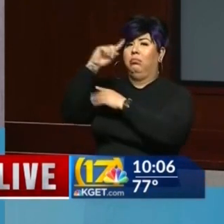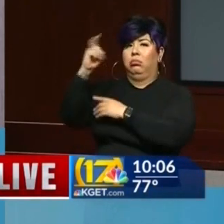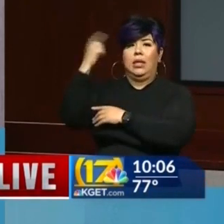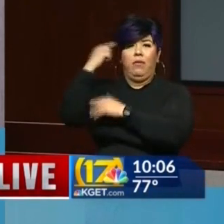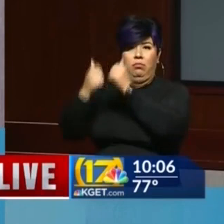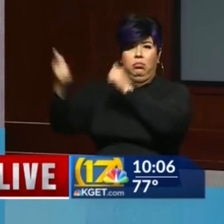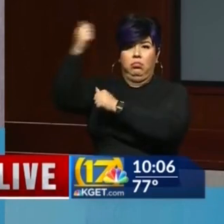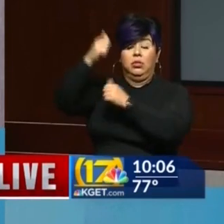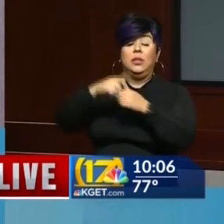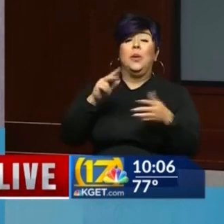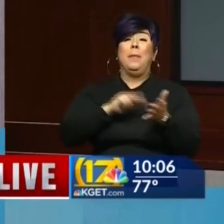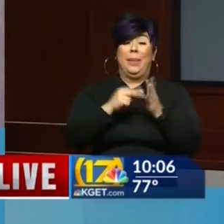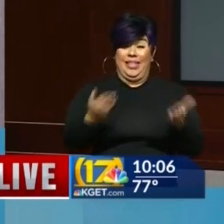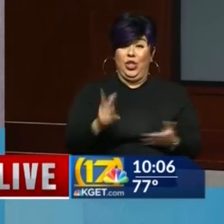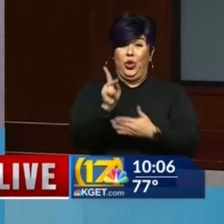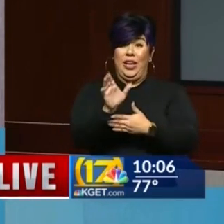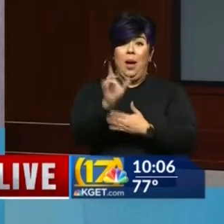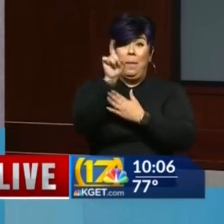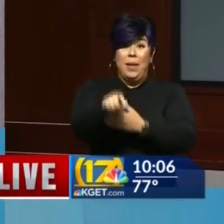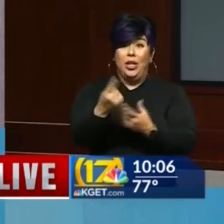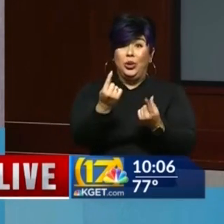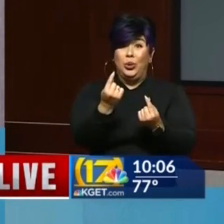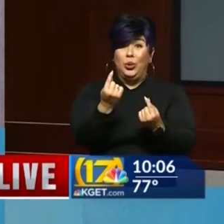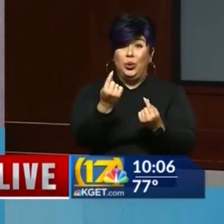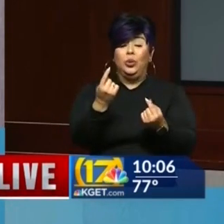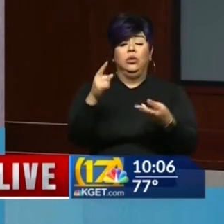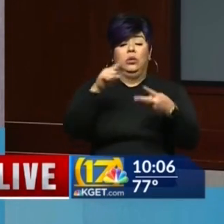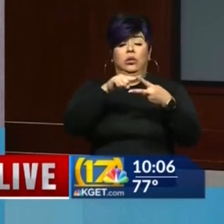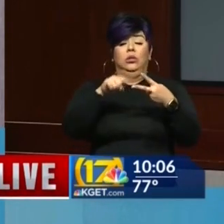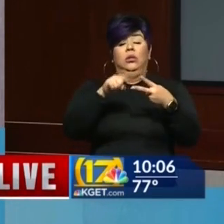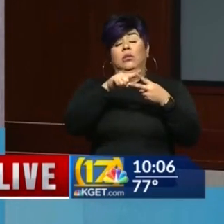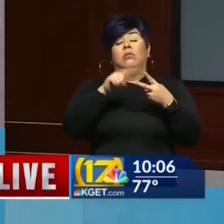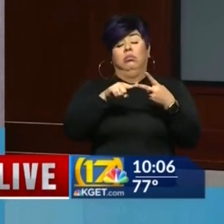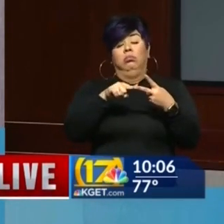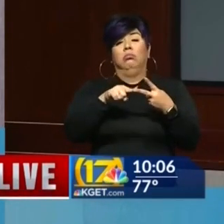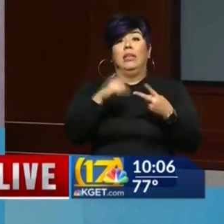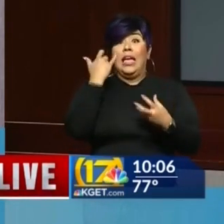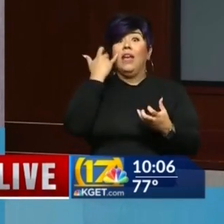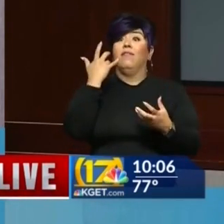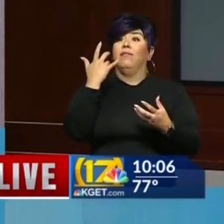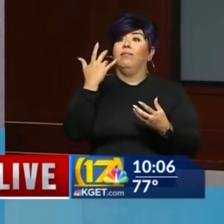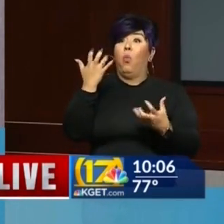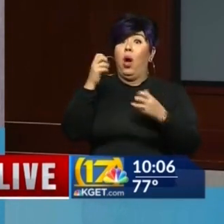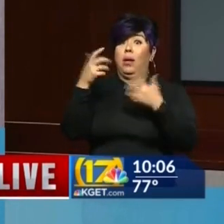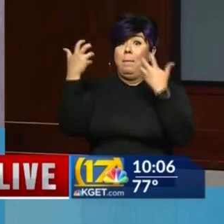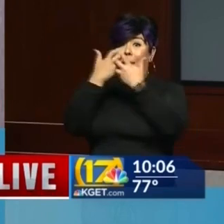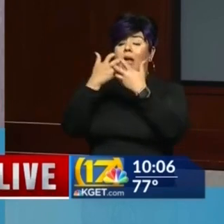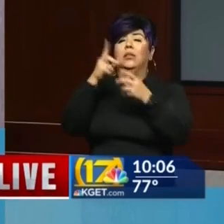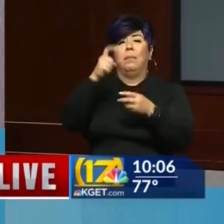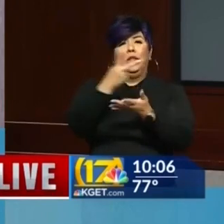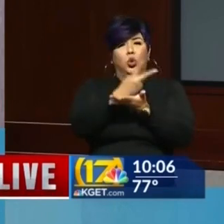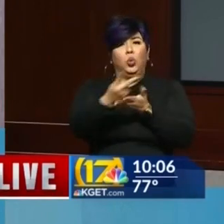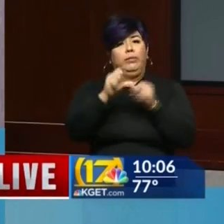ACTIVELY WORKING ON STRATEGIES TO ADDRESS THESE AREAS. THIS CHANGE MEANS THAT CURRAN